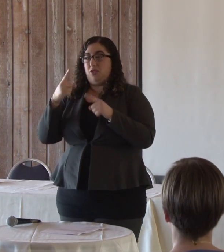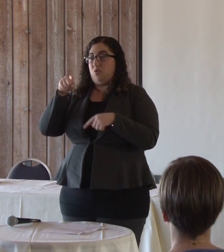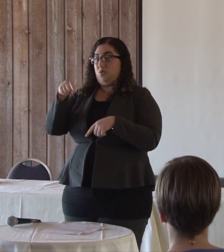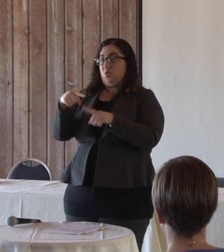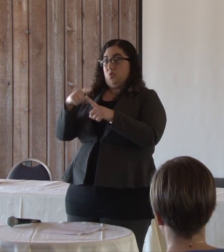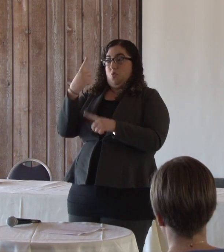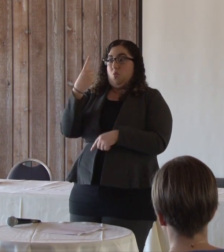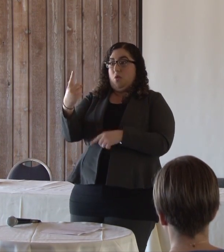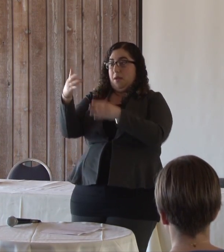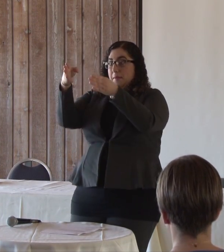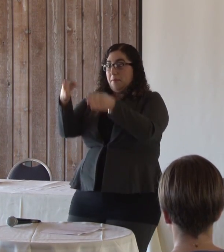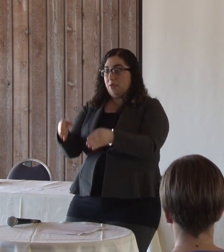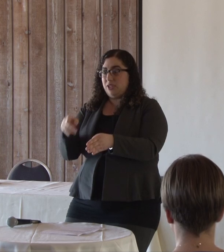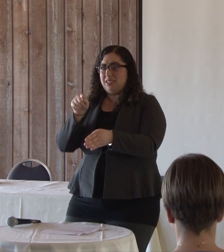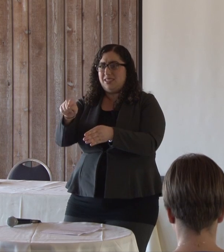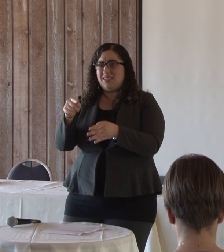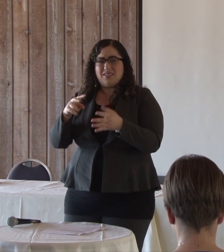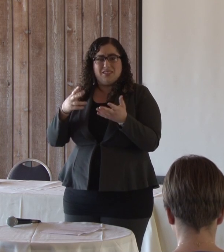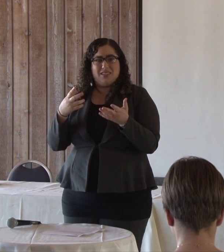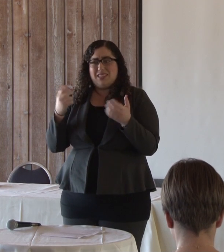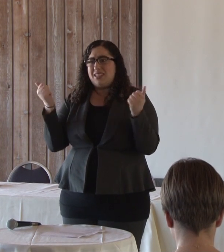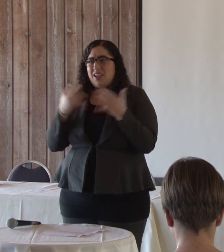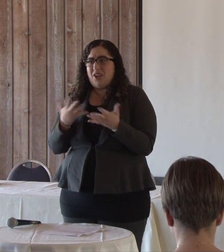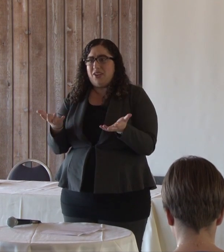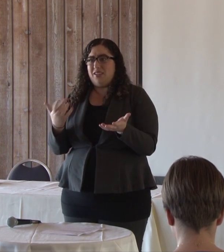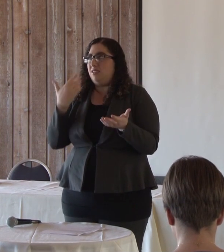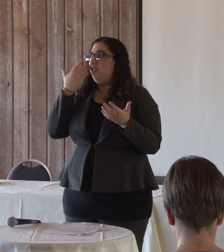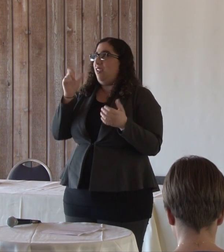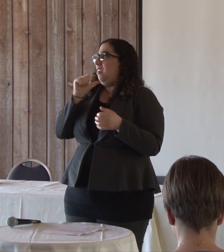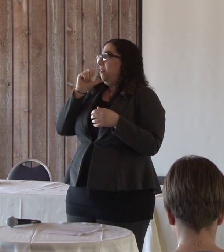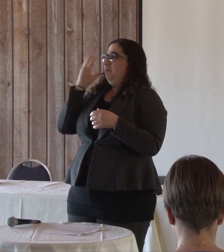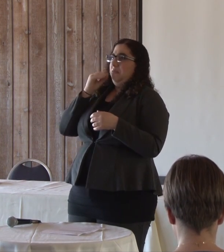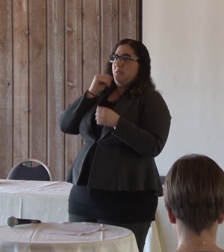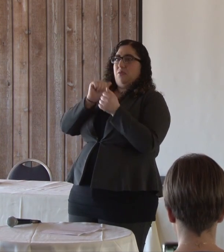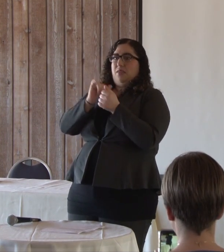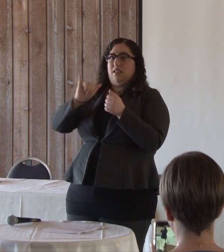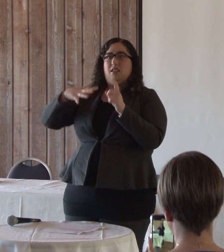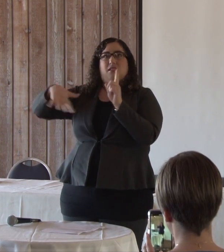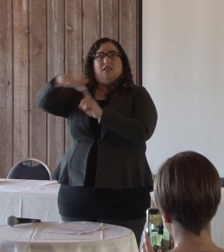in similar situations where a nurse had to take turns helping various patients.